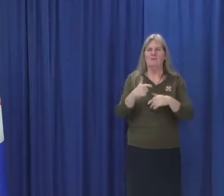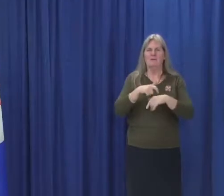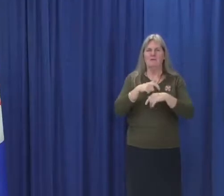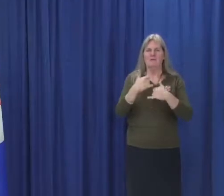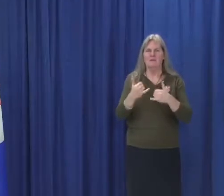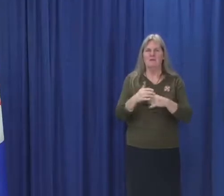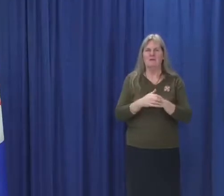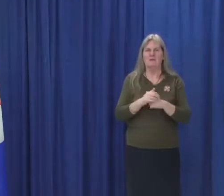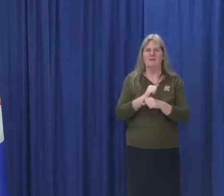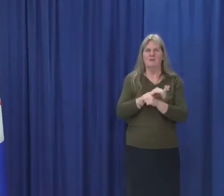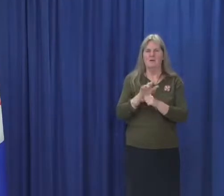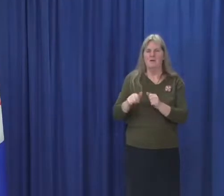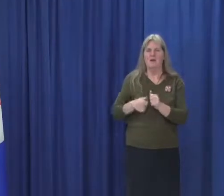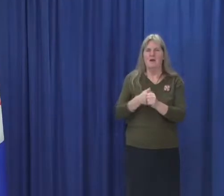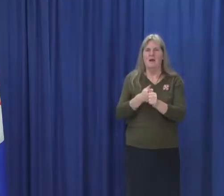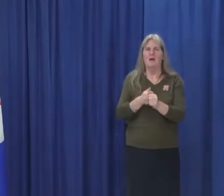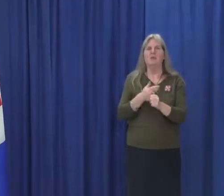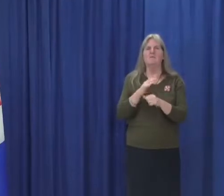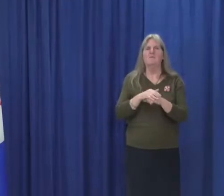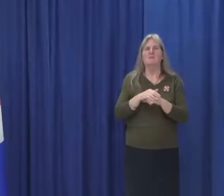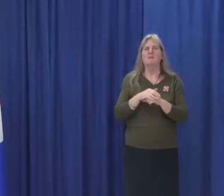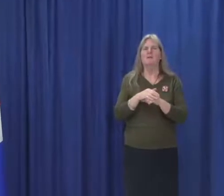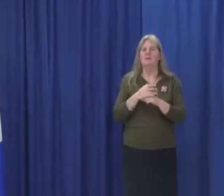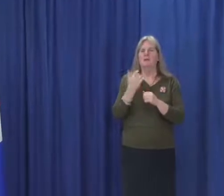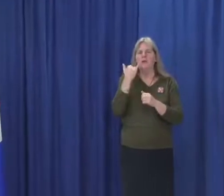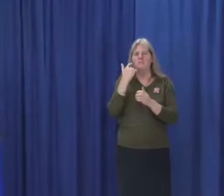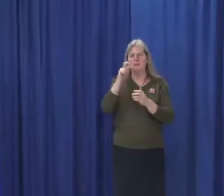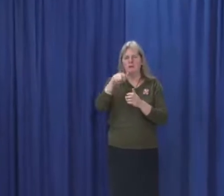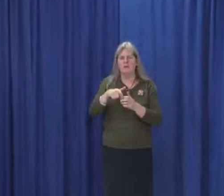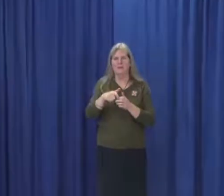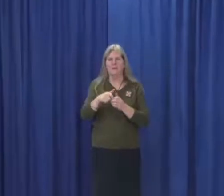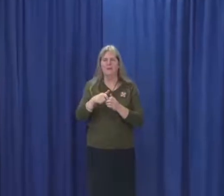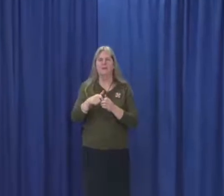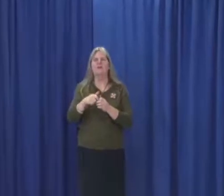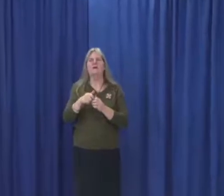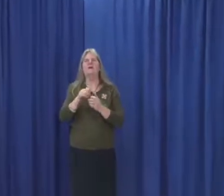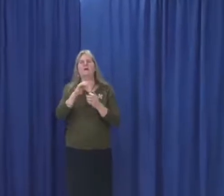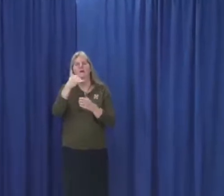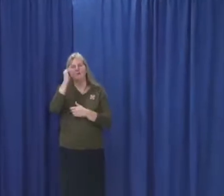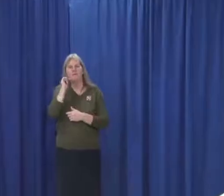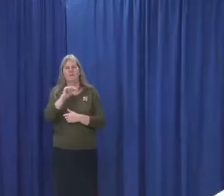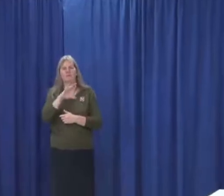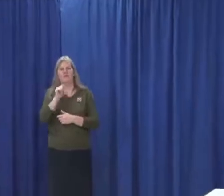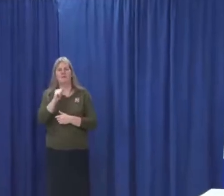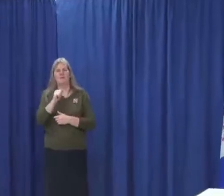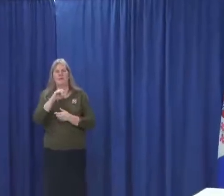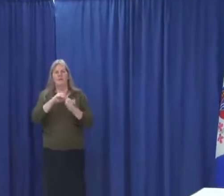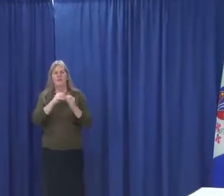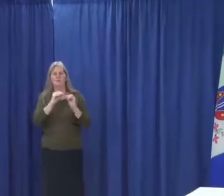for their time today. Update will take place as required, and please visit our website for daily case counts.